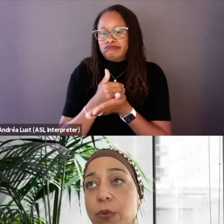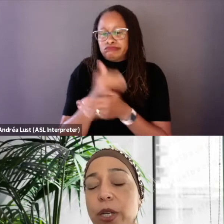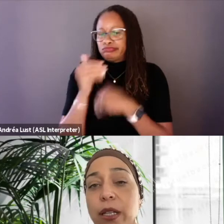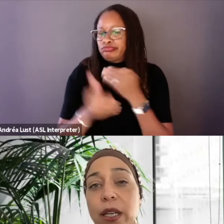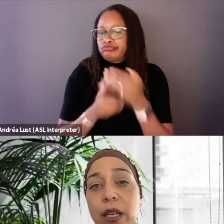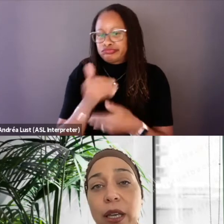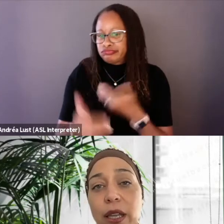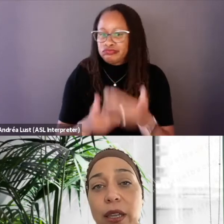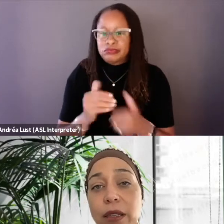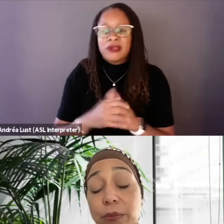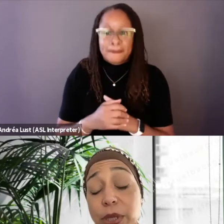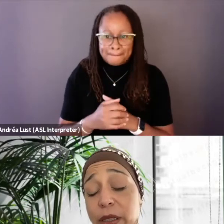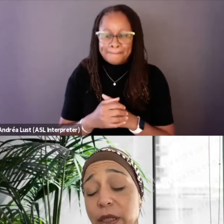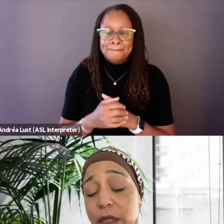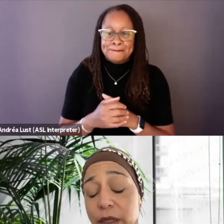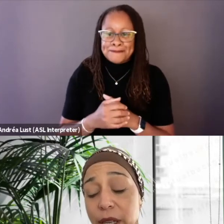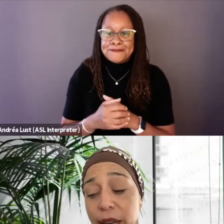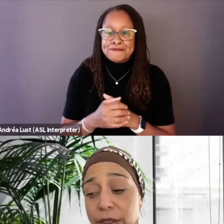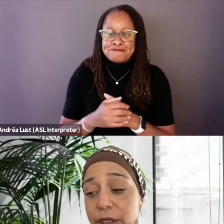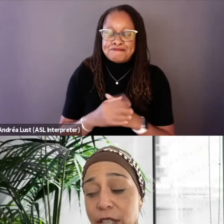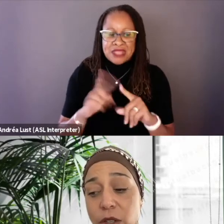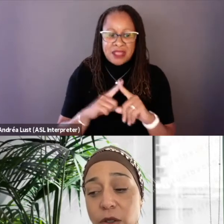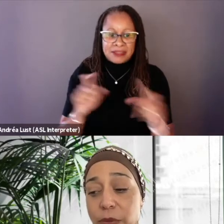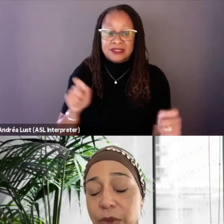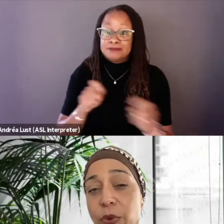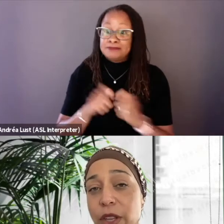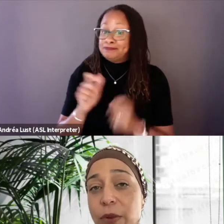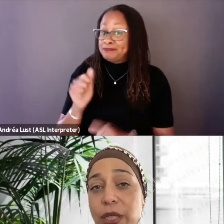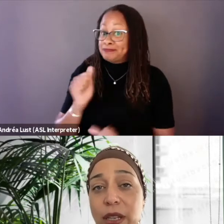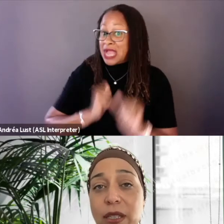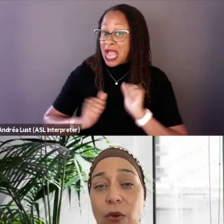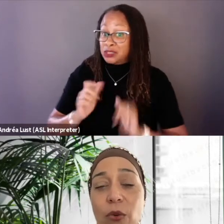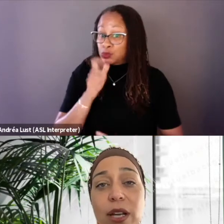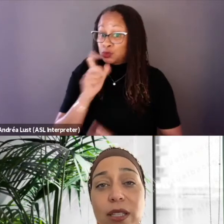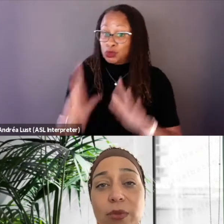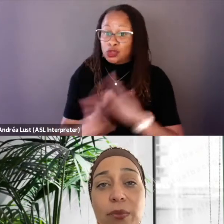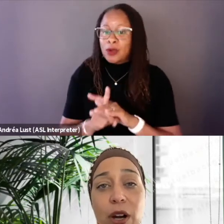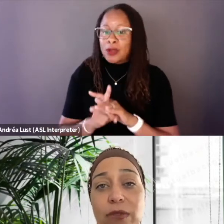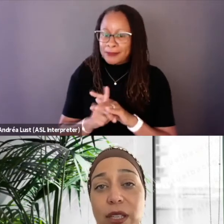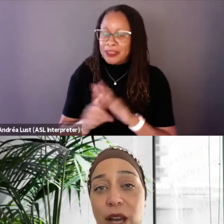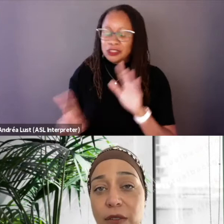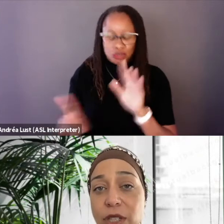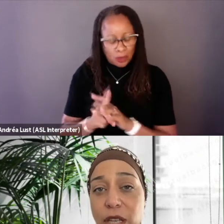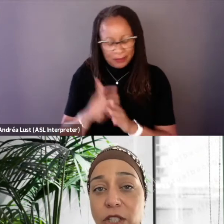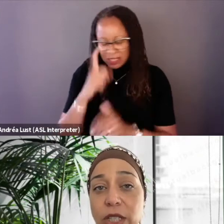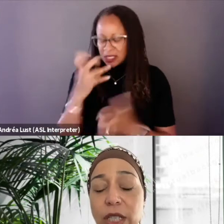but particularly the actresses that showed up they were there because they wanted to be a part of this conversation